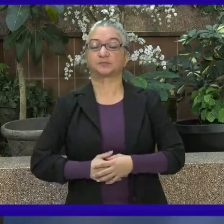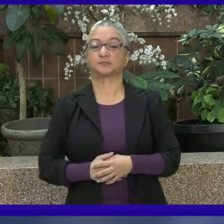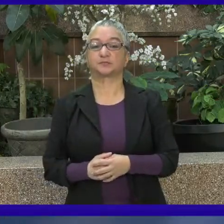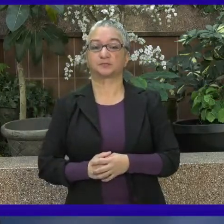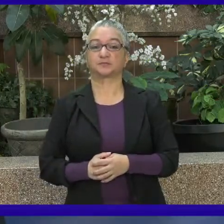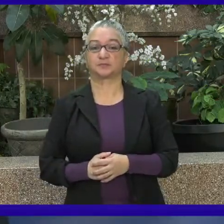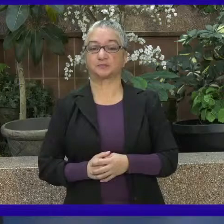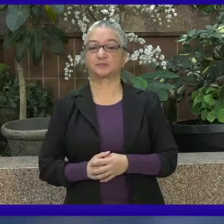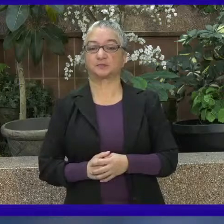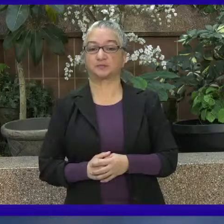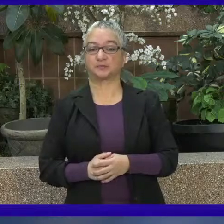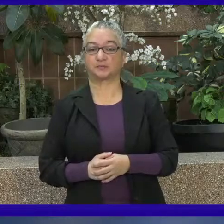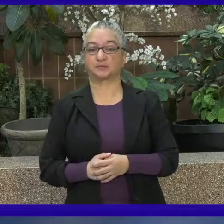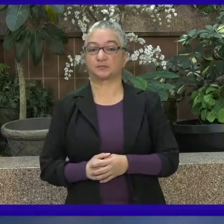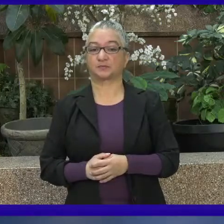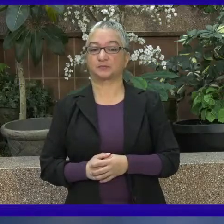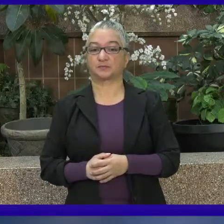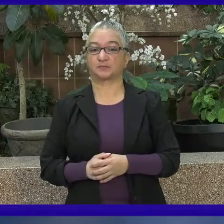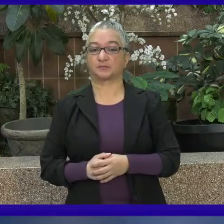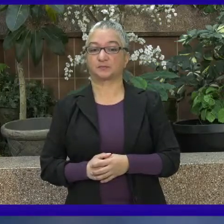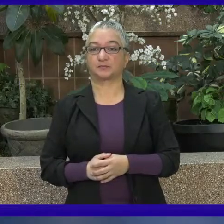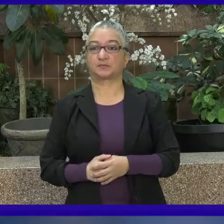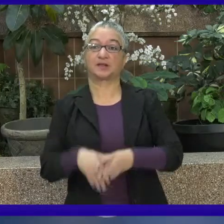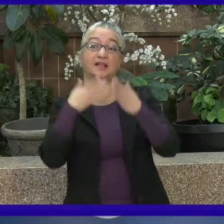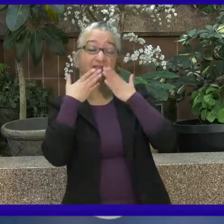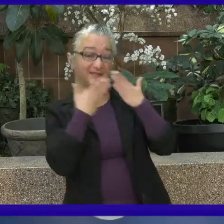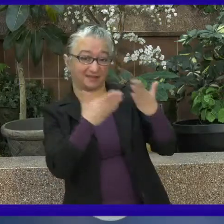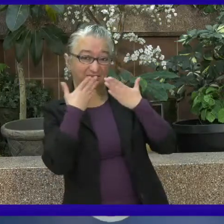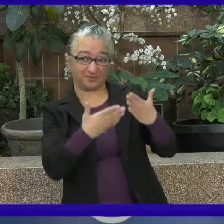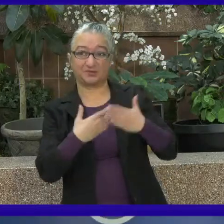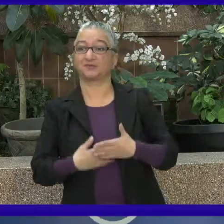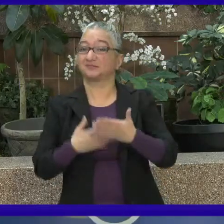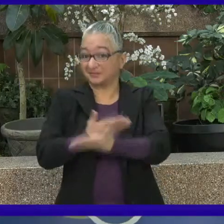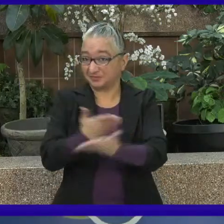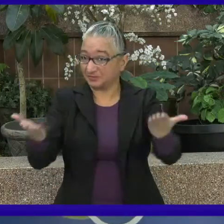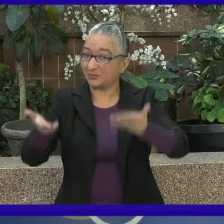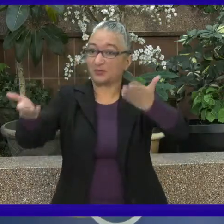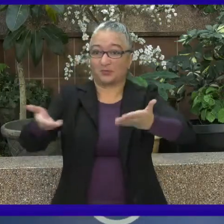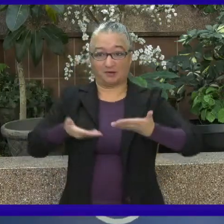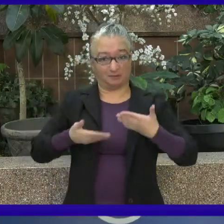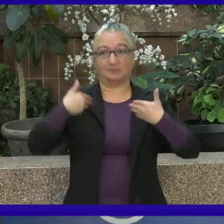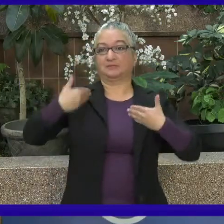thank you um and and welcome this morning and so i i am michael benarus president vice chancellor